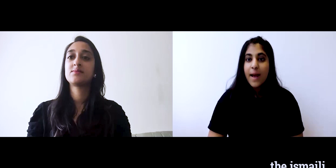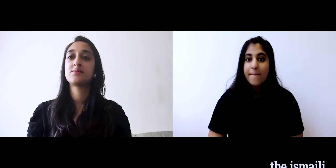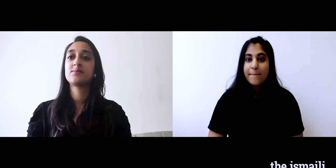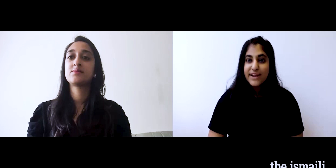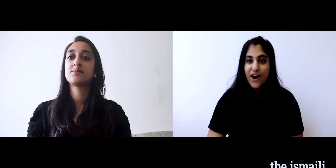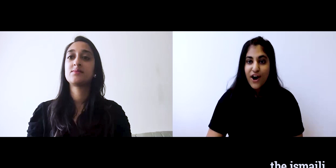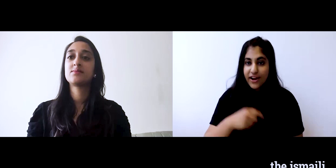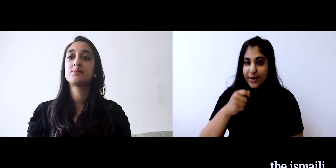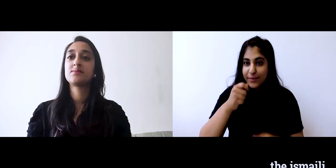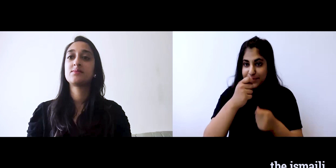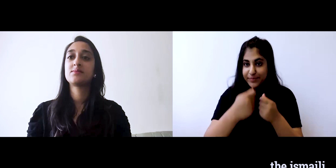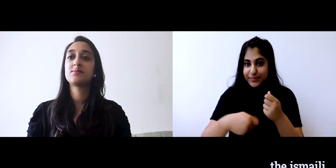Banana